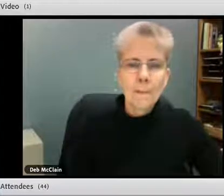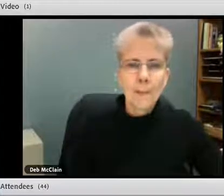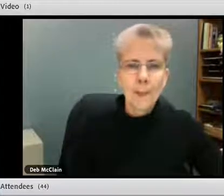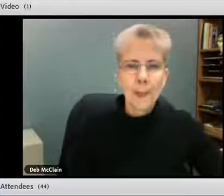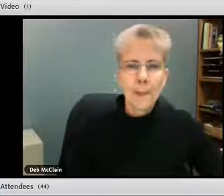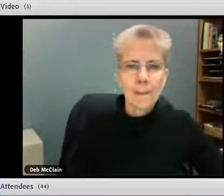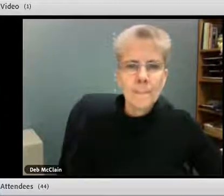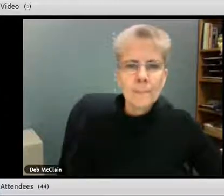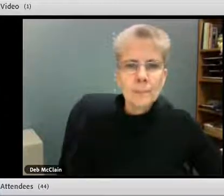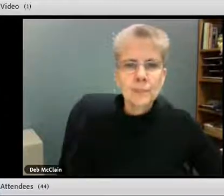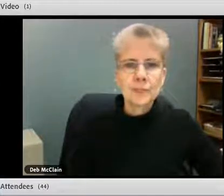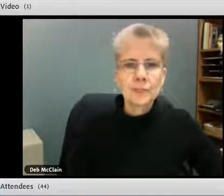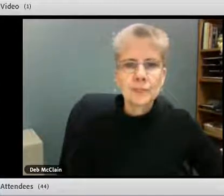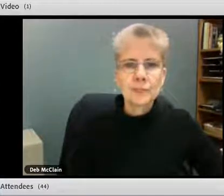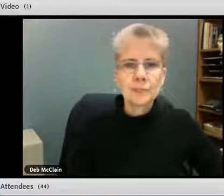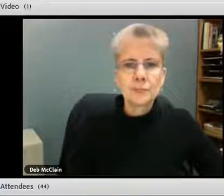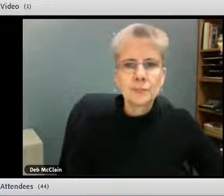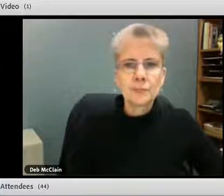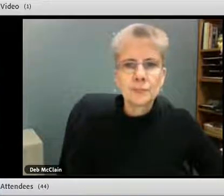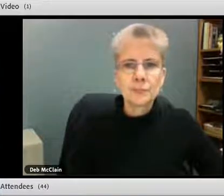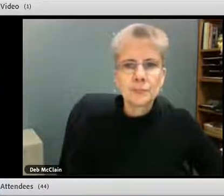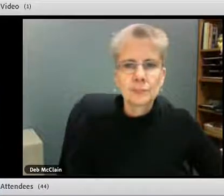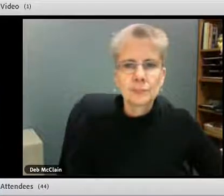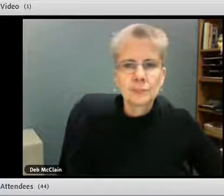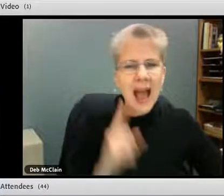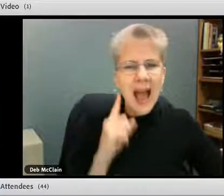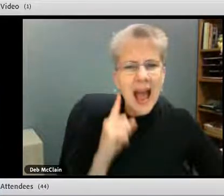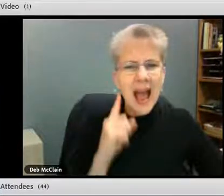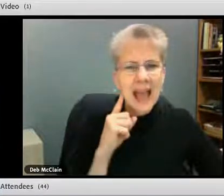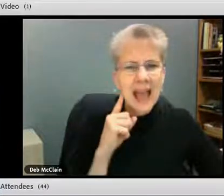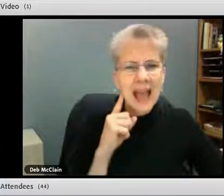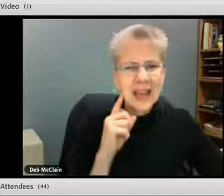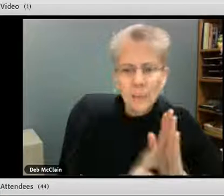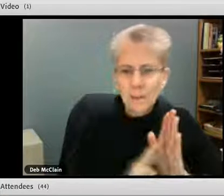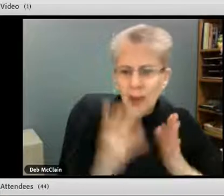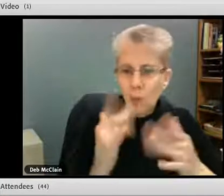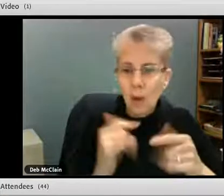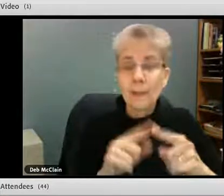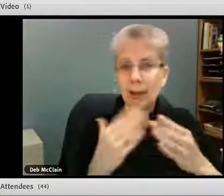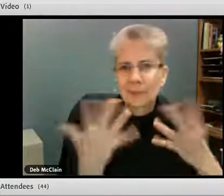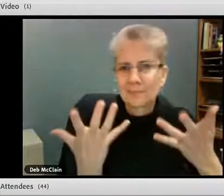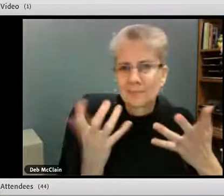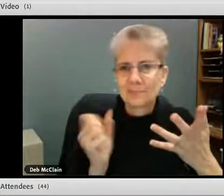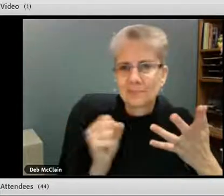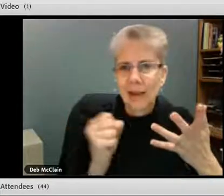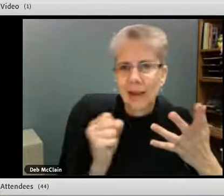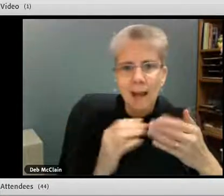Things are beeping, and I don't know why. Kristen, I don't know if you could tell I was hungry when I was putting the slide show together.